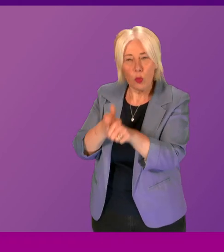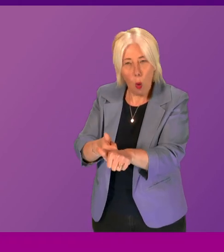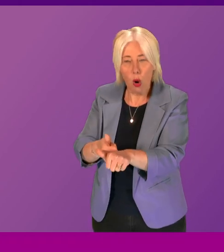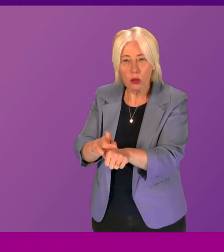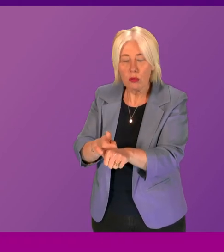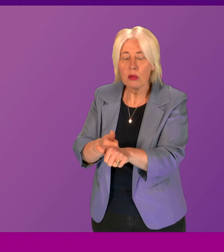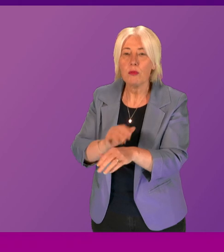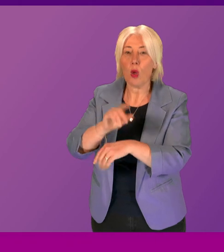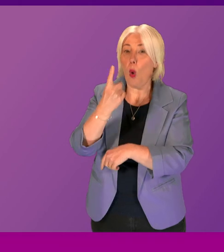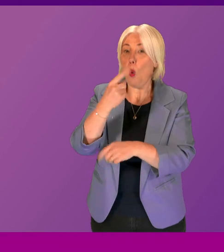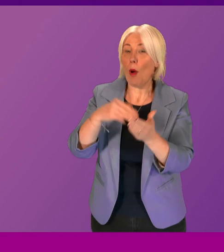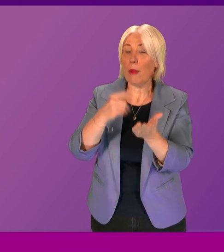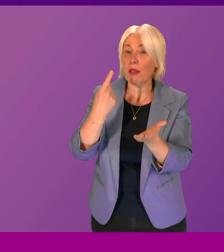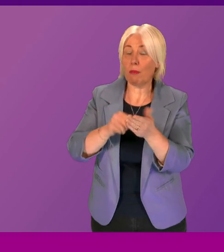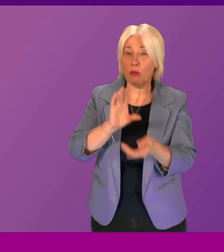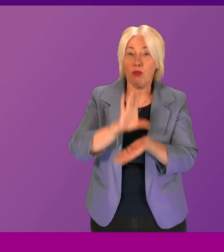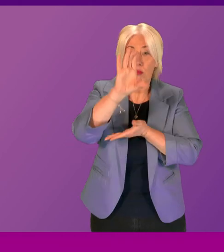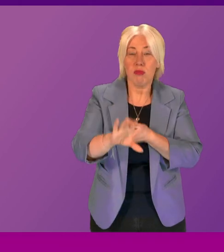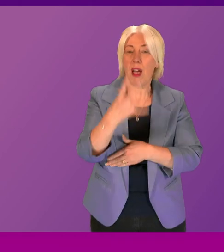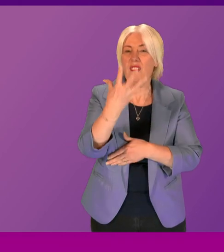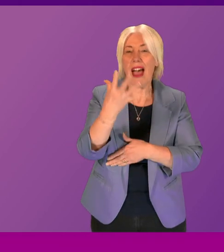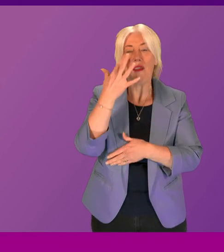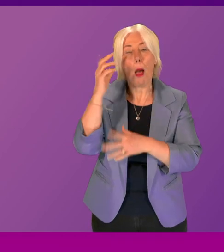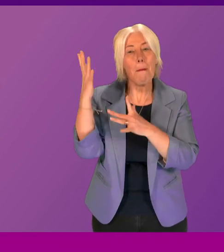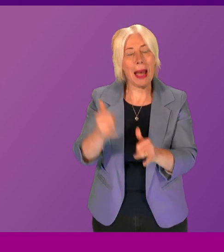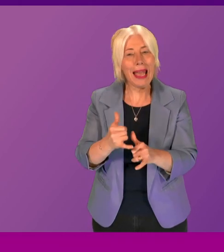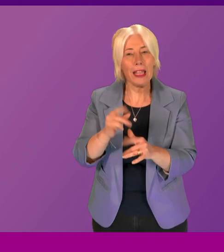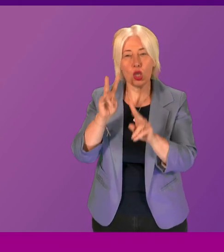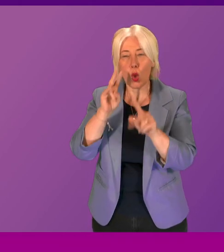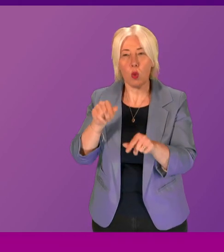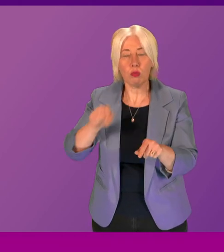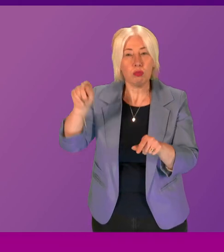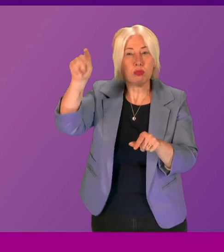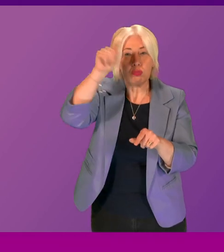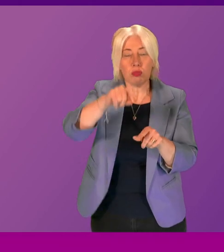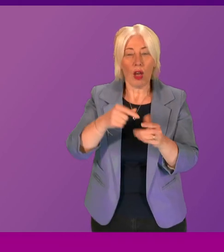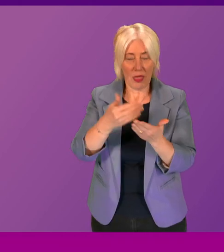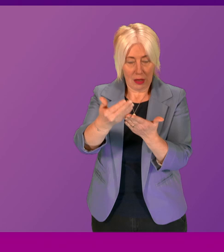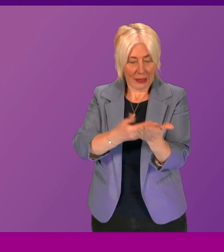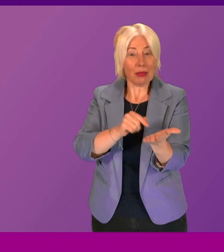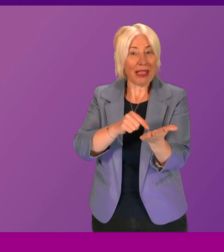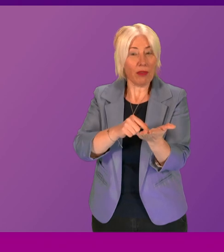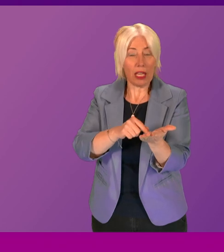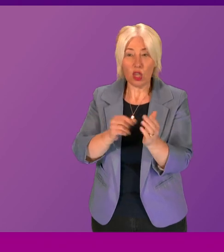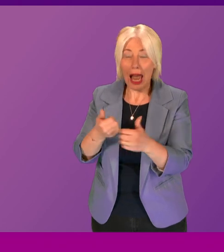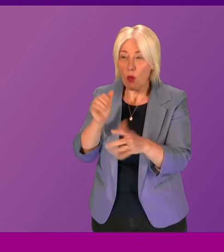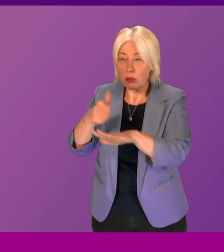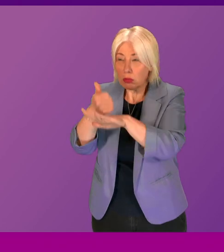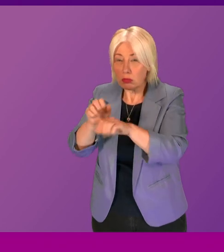We provided more than £1 million to support five pilots to implement targeted aspects of the specification, and the learning from that will support its wider implementation